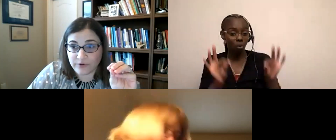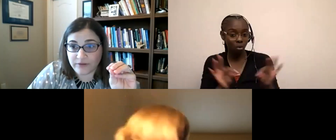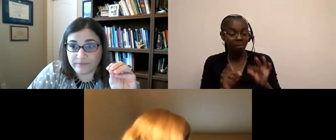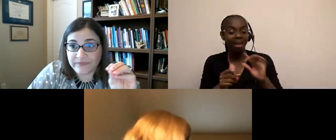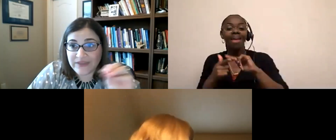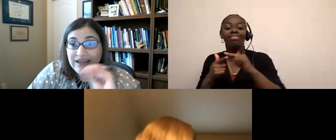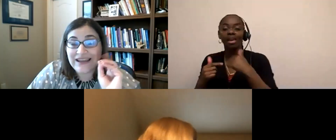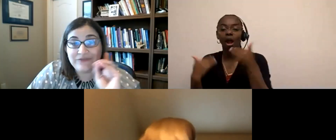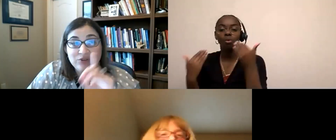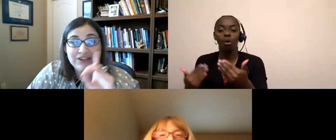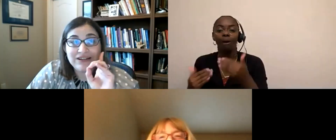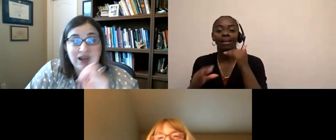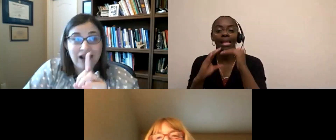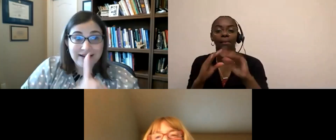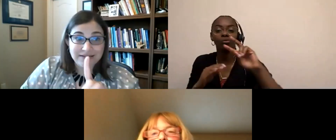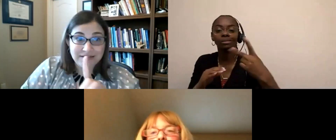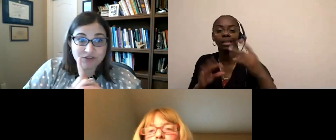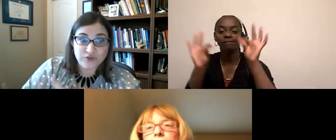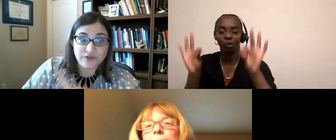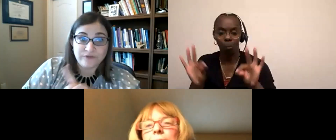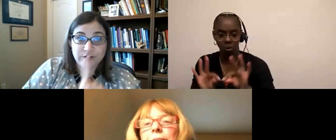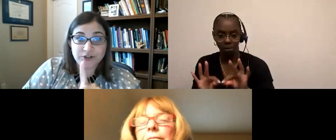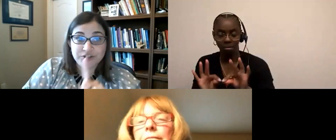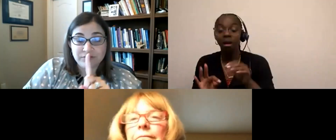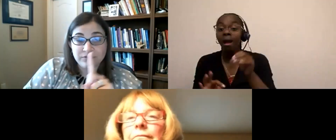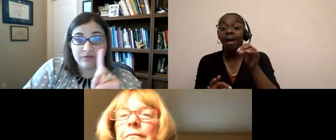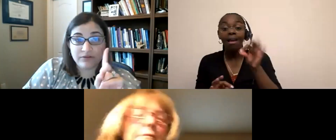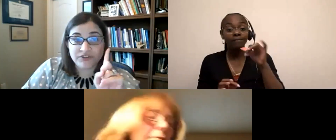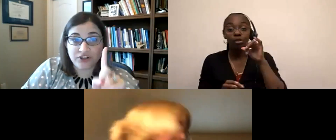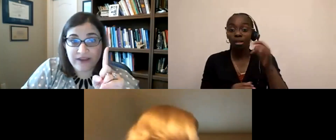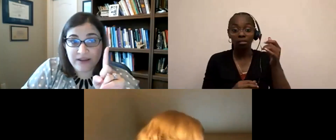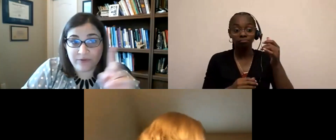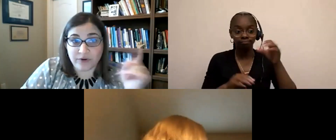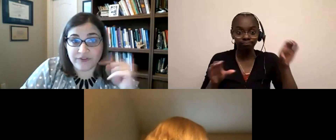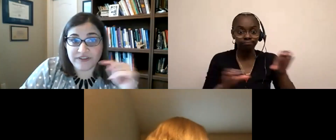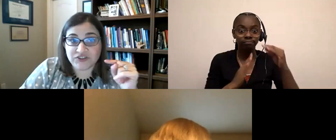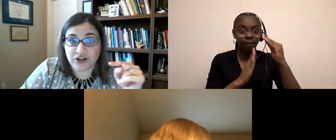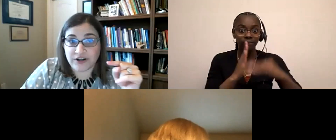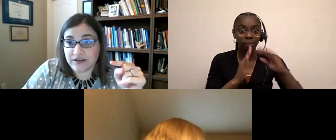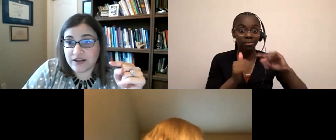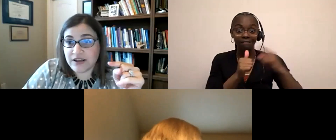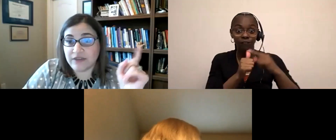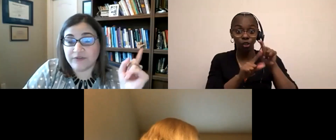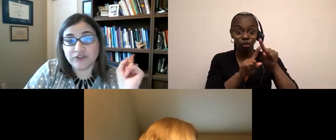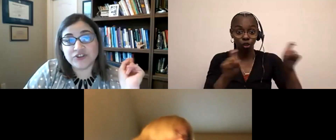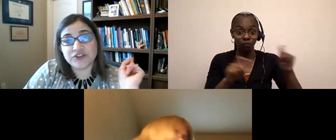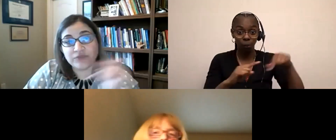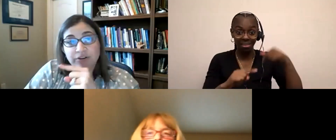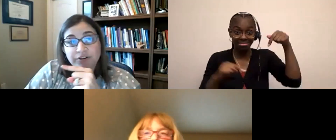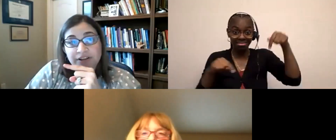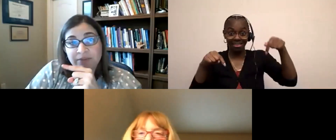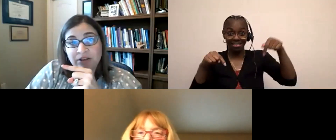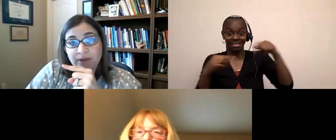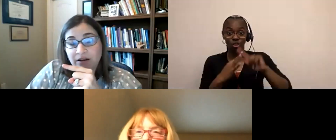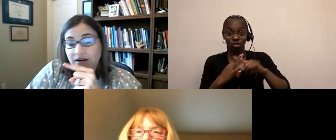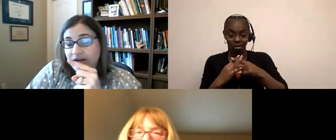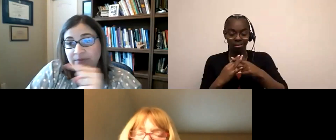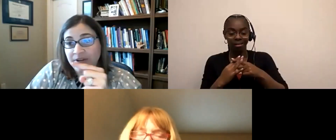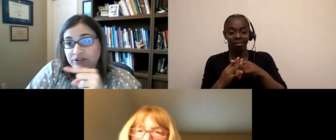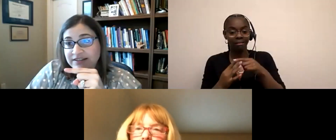FORM. IF YOU DID NOT DO THE FIRST SURVEY BEFORE THIS STARTED, IF YOU'LL JUST THROW YOUR E-MAIL